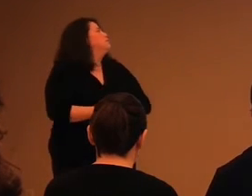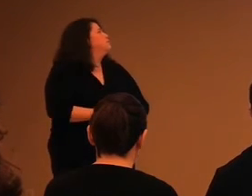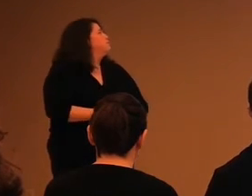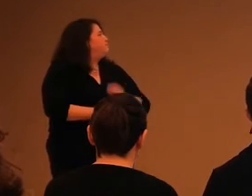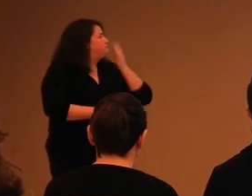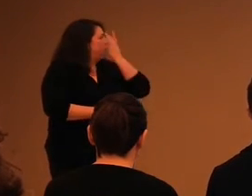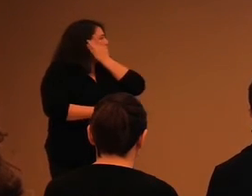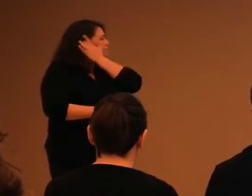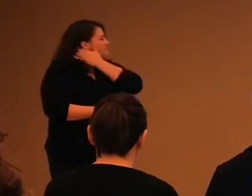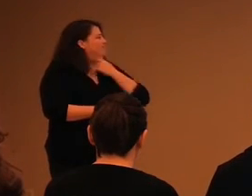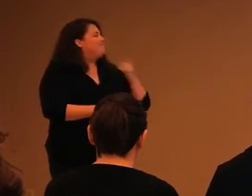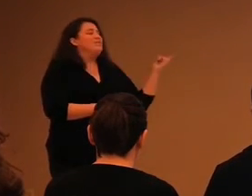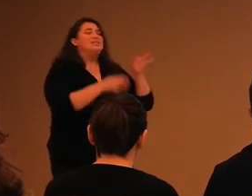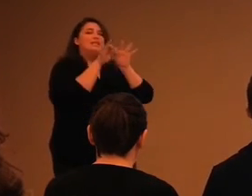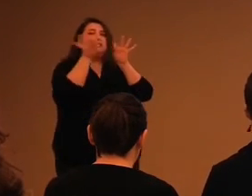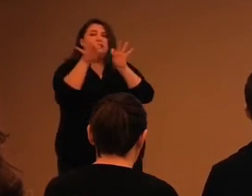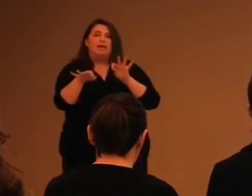This is a statement of a purpose and mission